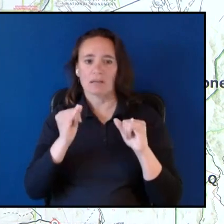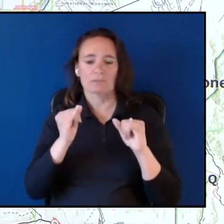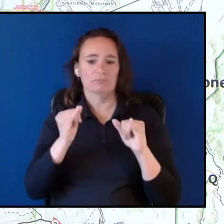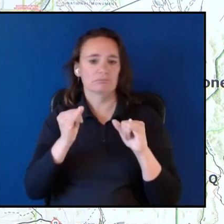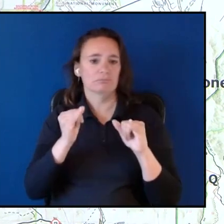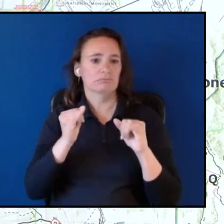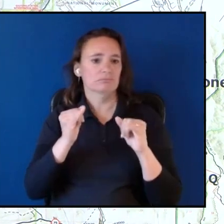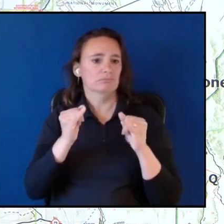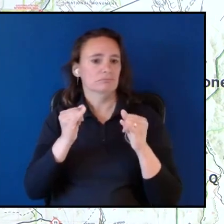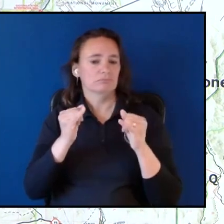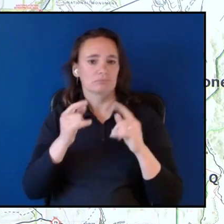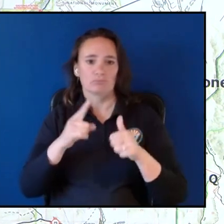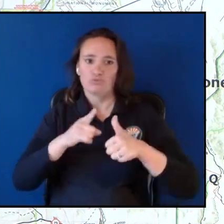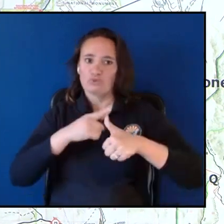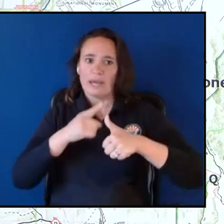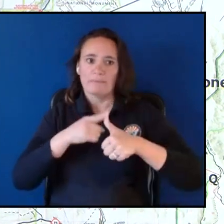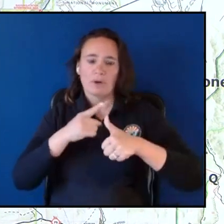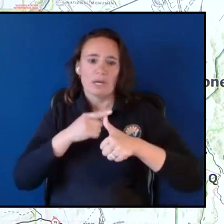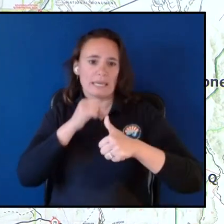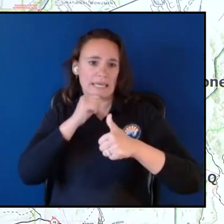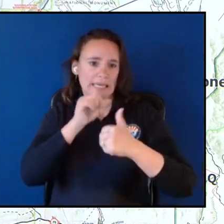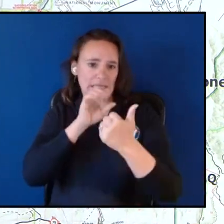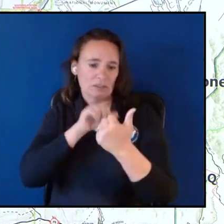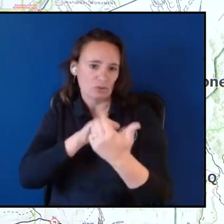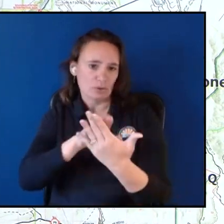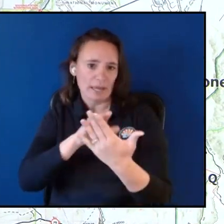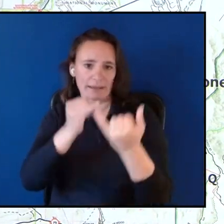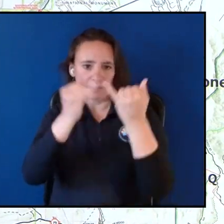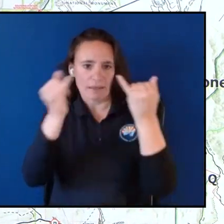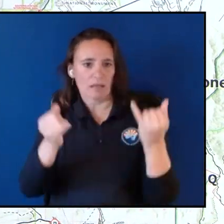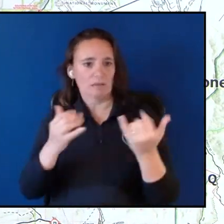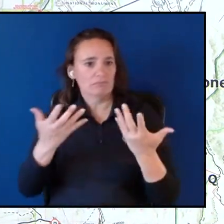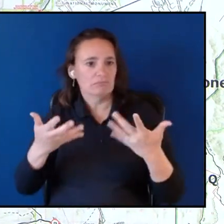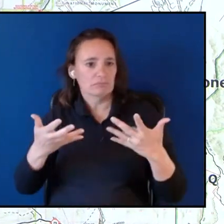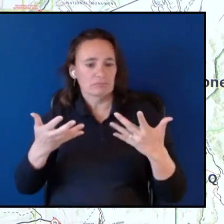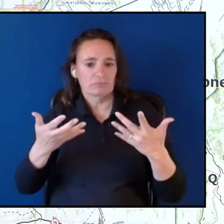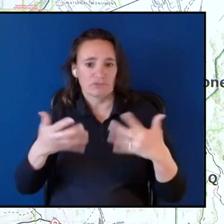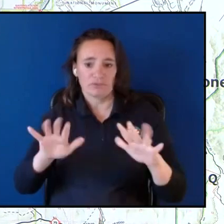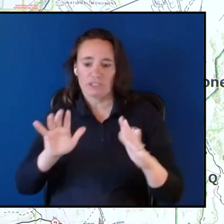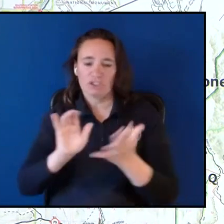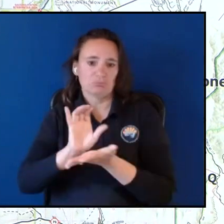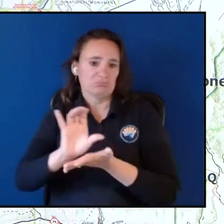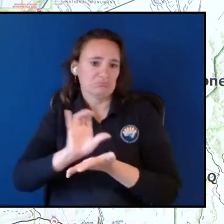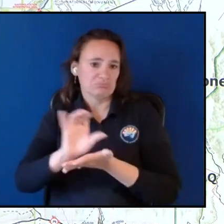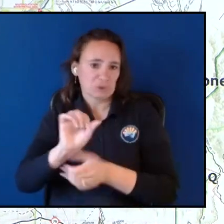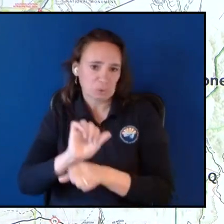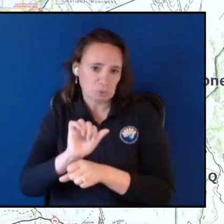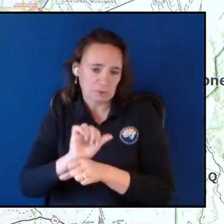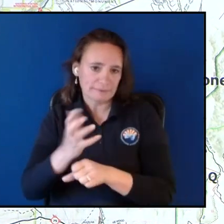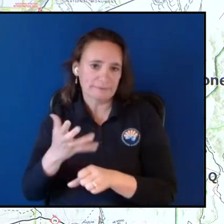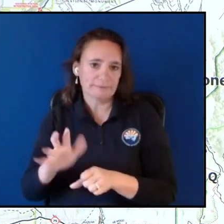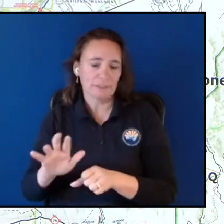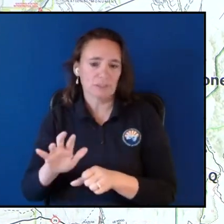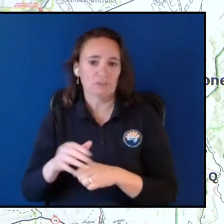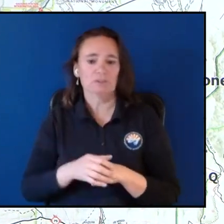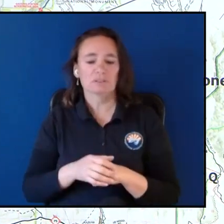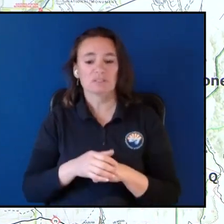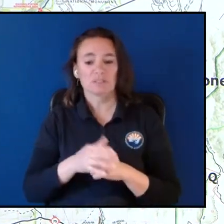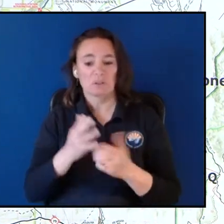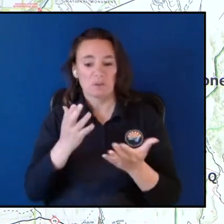side as far as the dozer line getting put in, has been completed. Now they're beginning to move the the heavy equipment in to create that shaded fuel break I told you